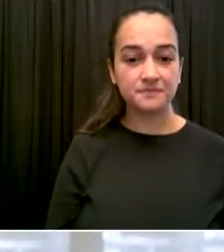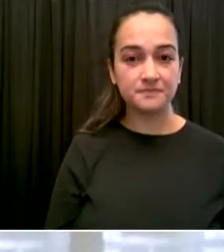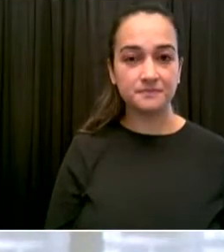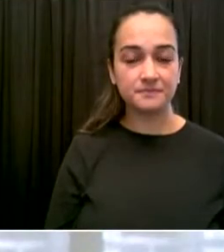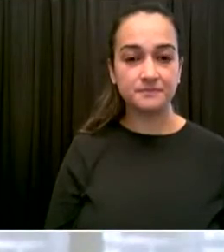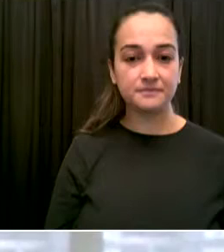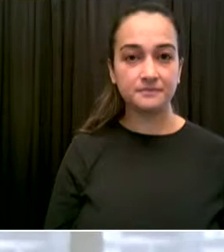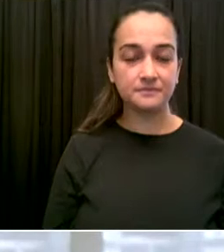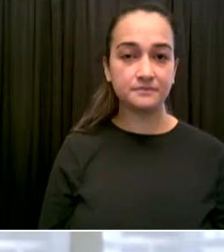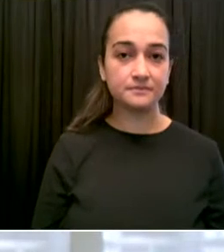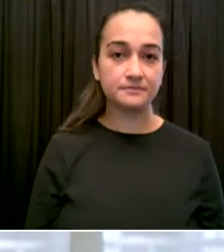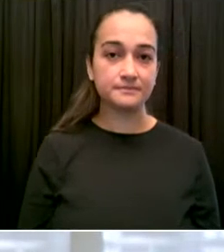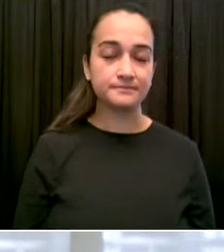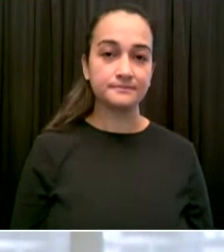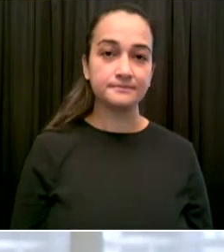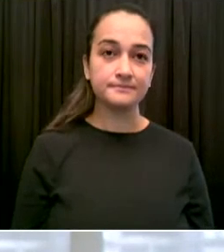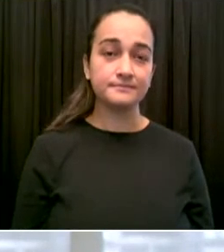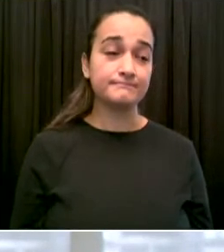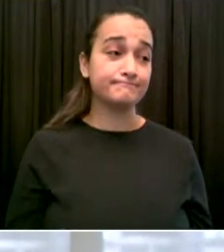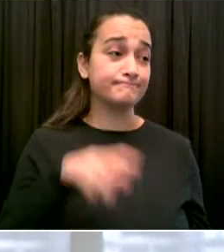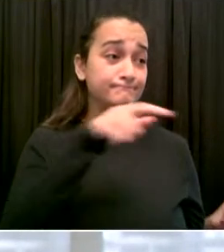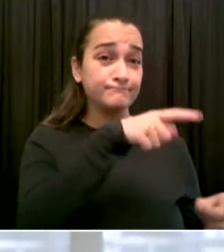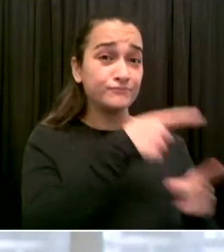FIRST DEPUTY MAYOR AND COMMISSIONER, DO YOU WANT TO